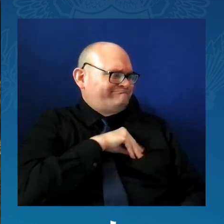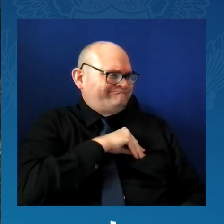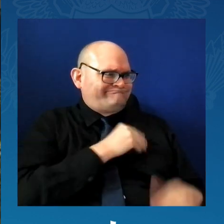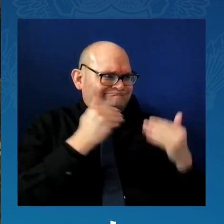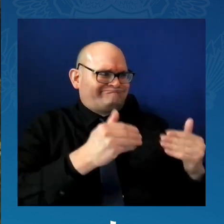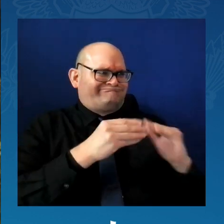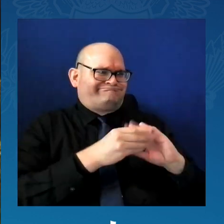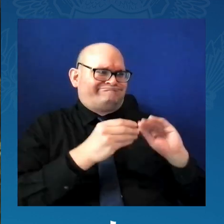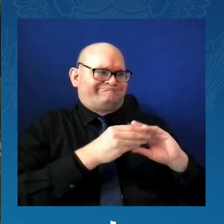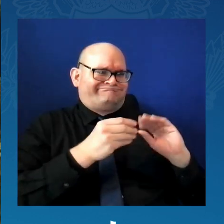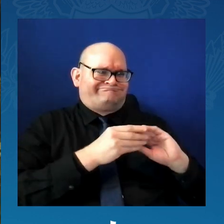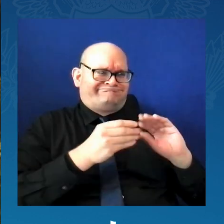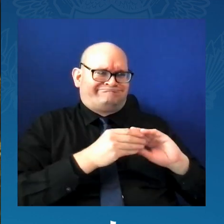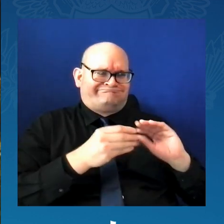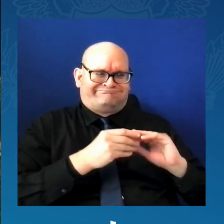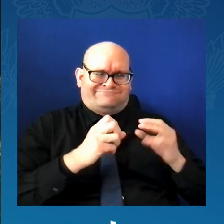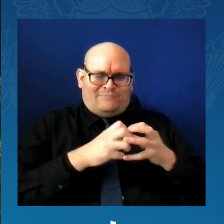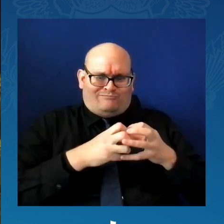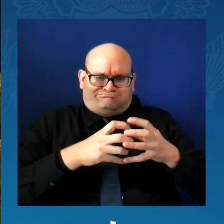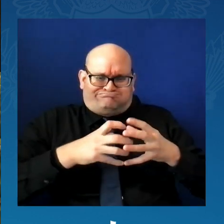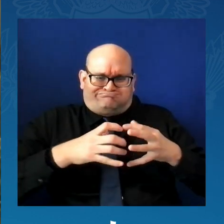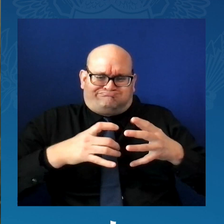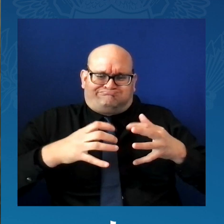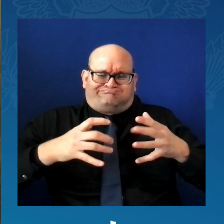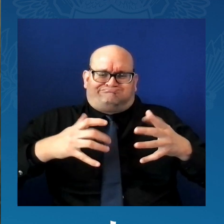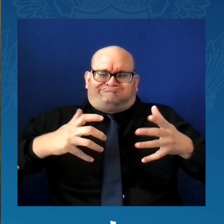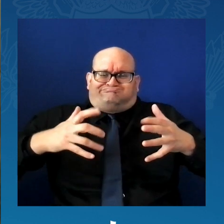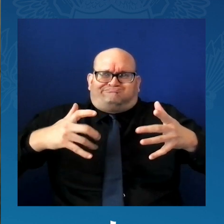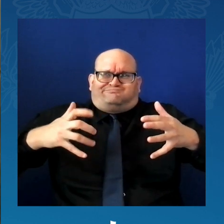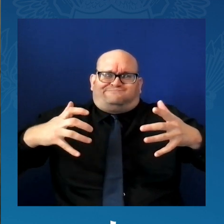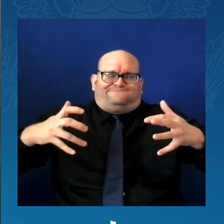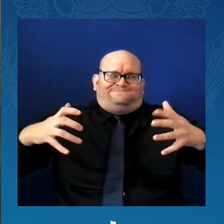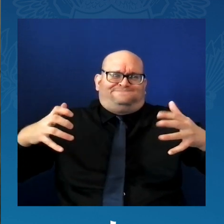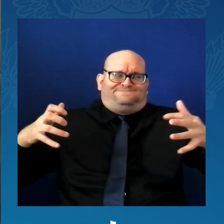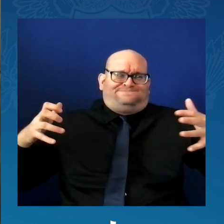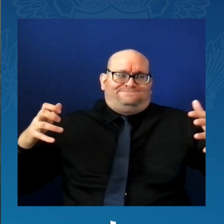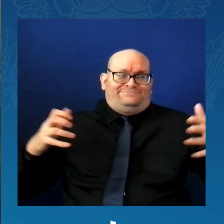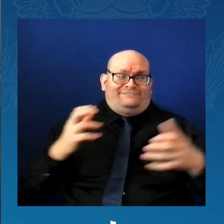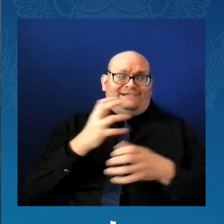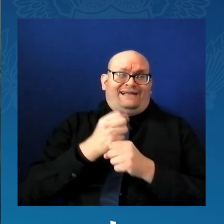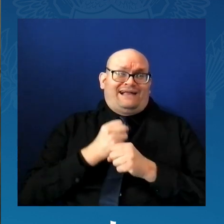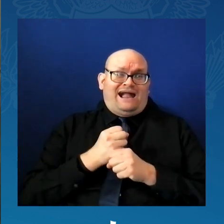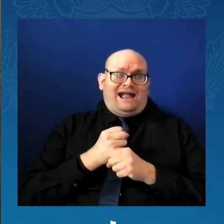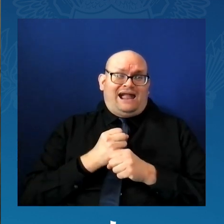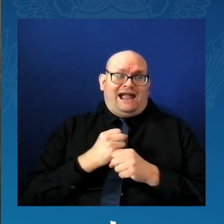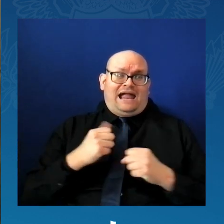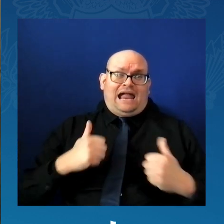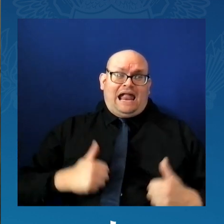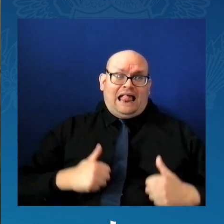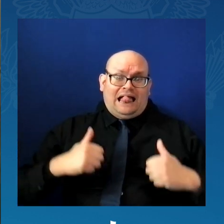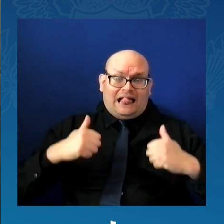We take for granted the fact that we get live interviews from London